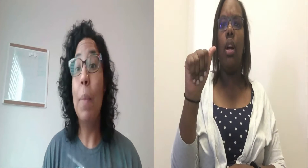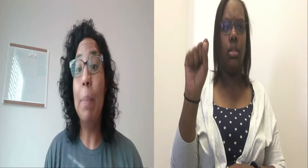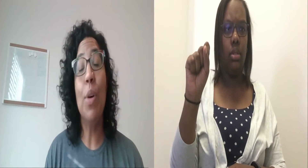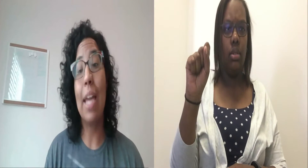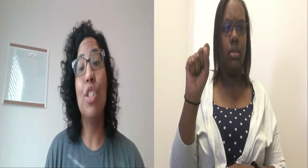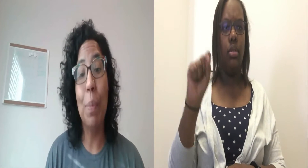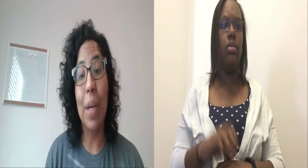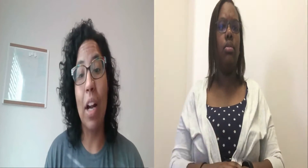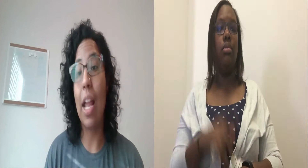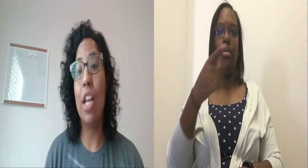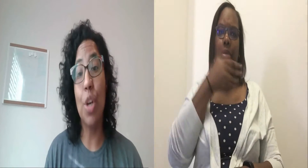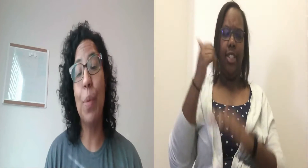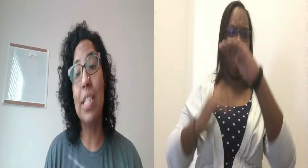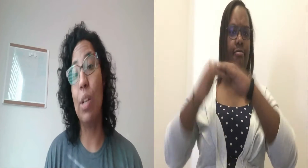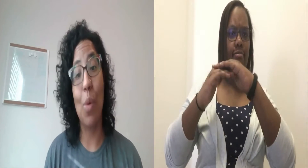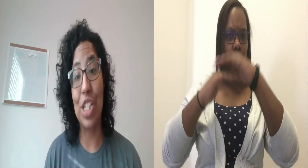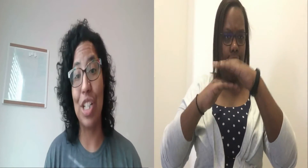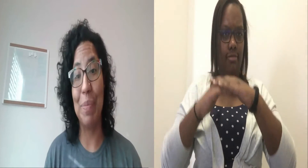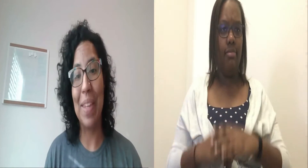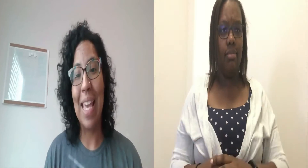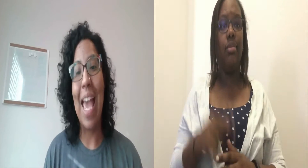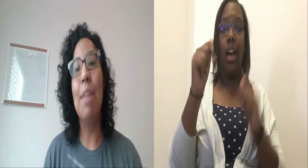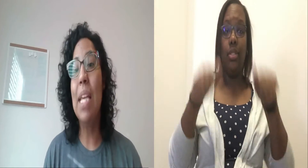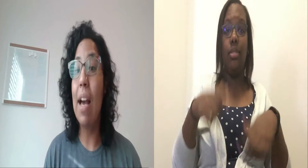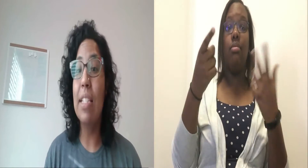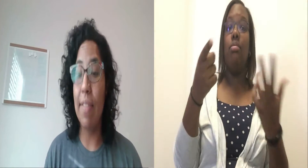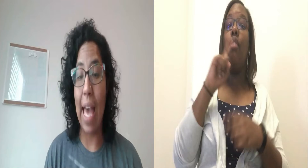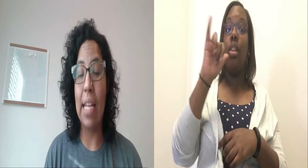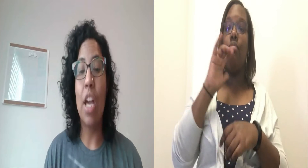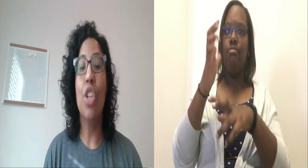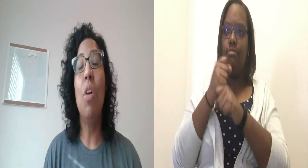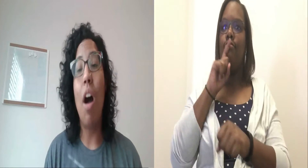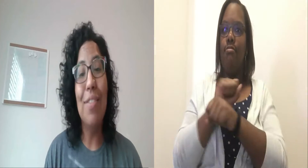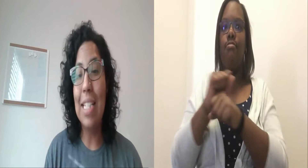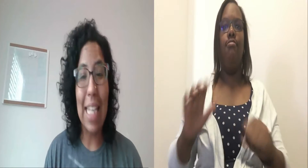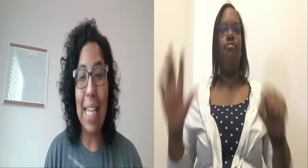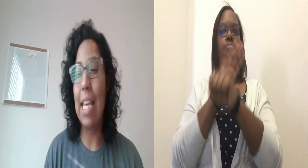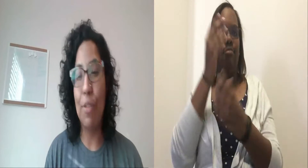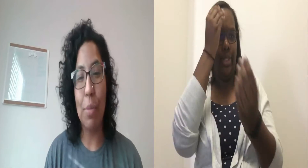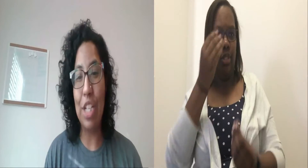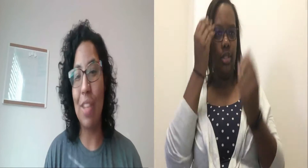people can interpret interpret a single question and because of that you will often get information